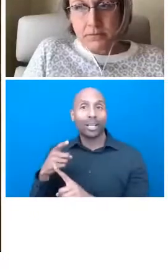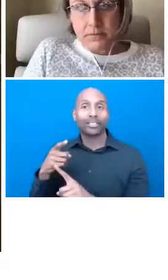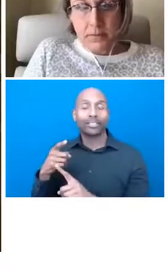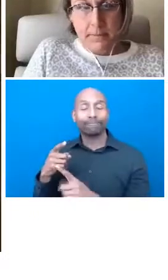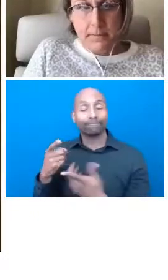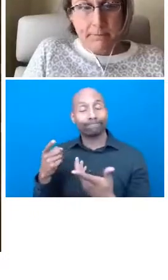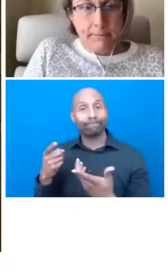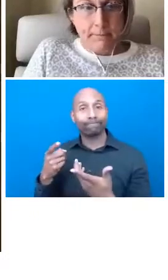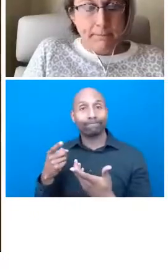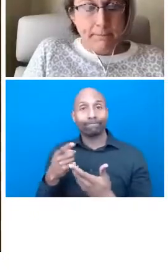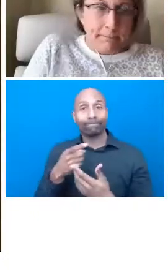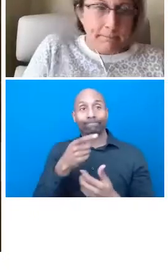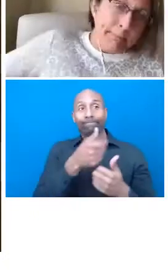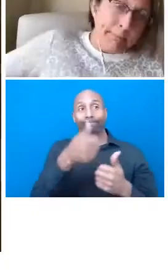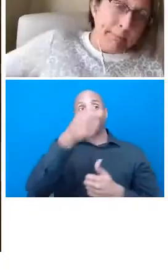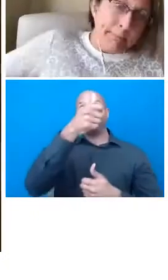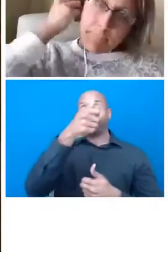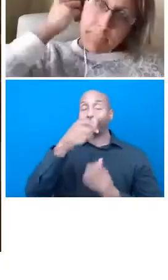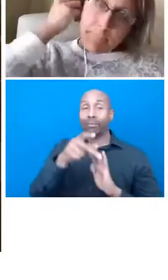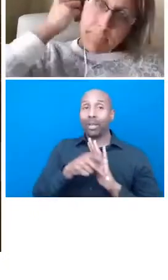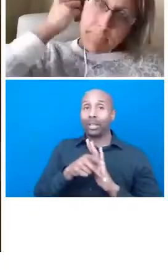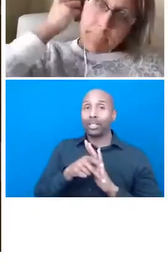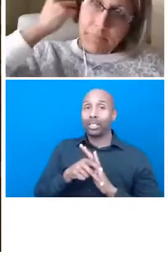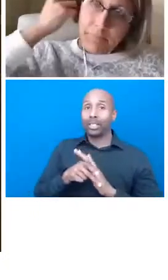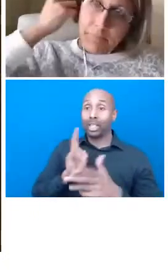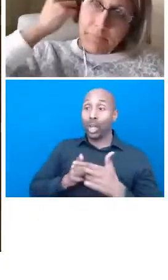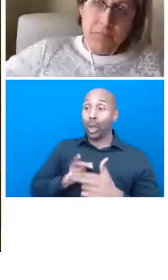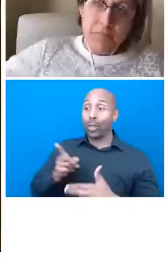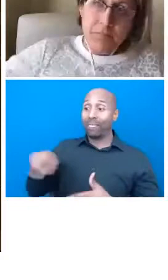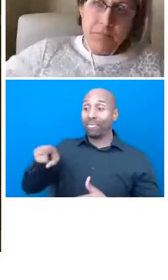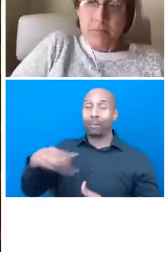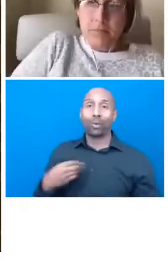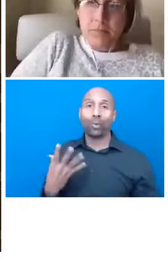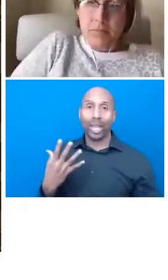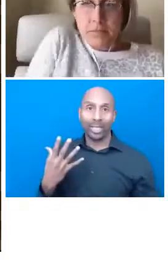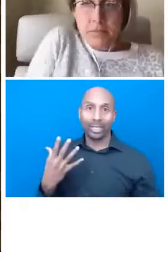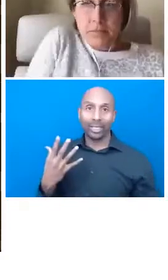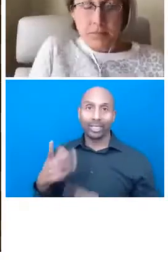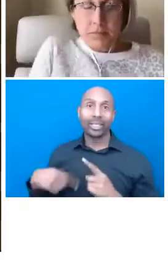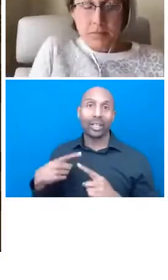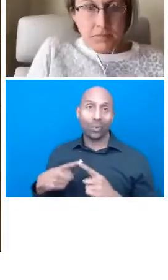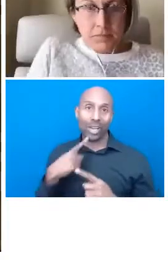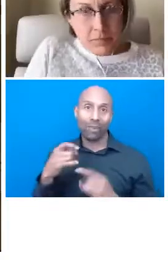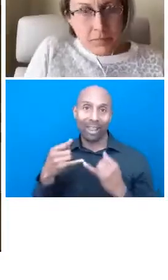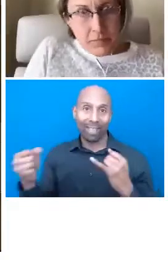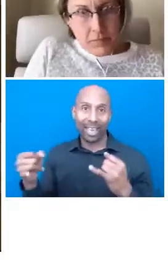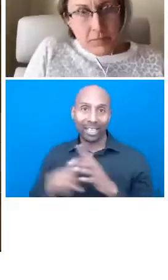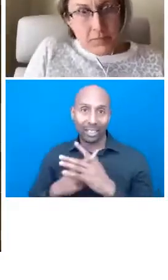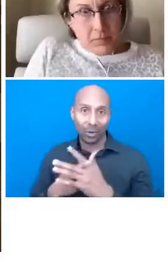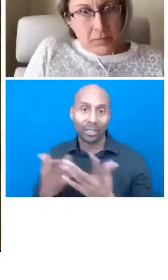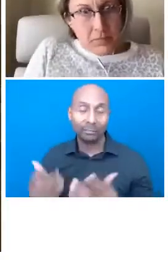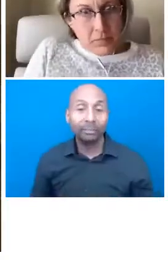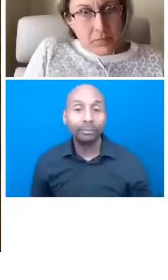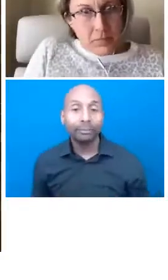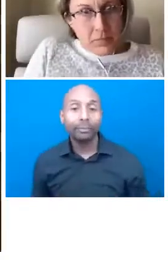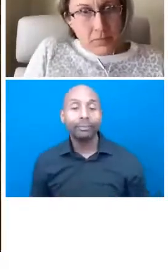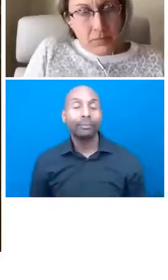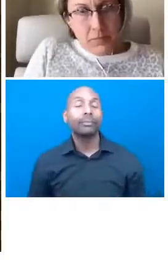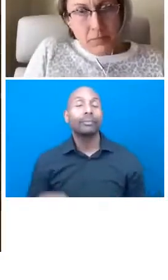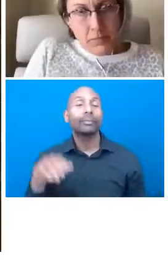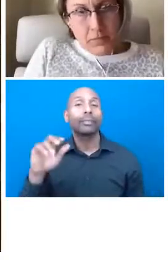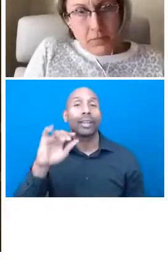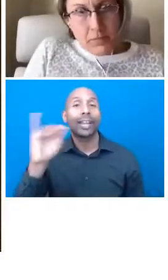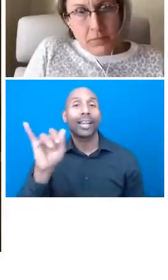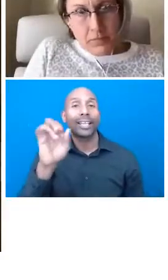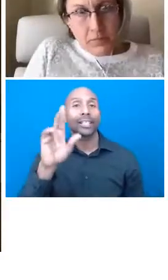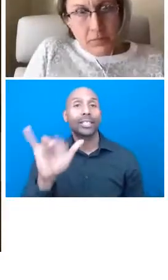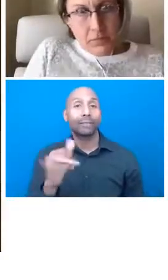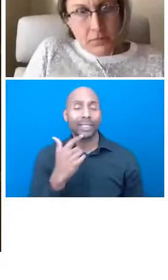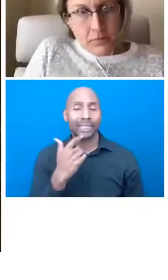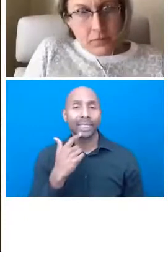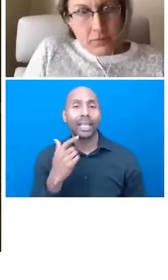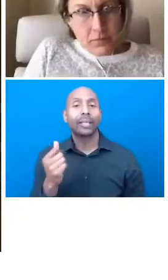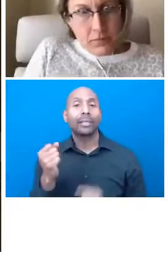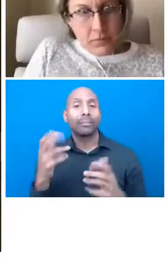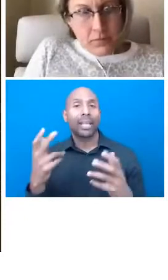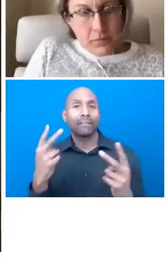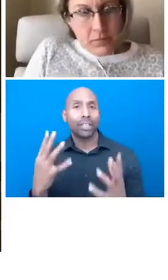Jeffrey: Many of the visitors who have seen this has brought up that the way the red thread